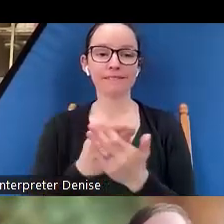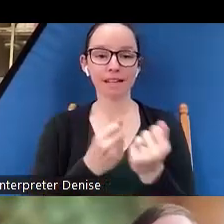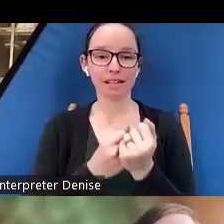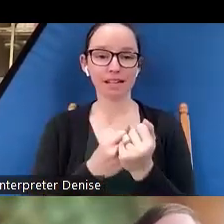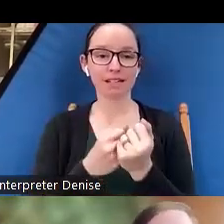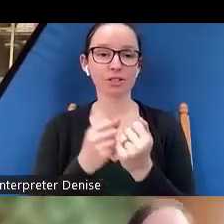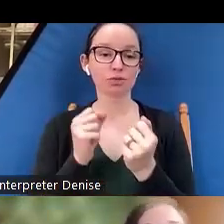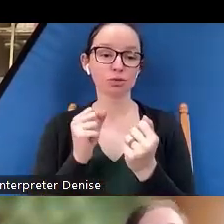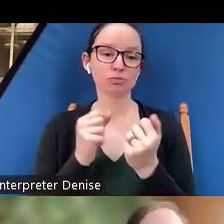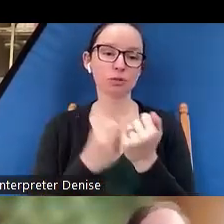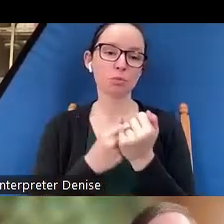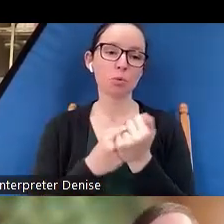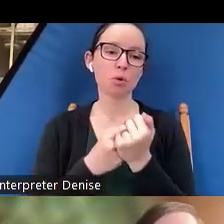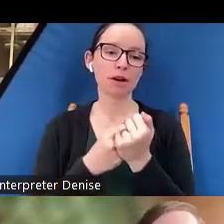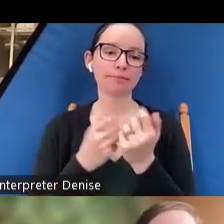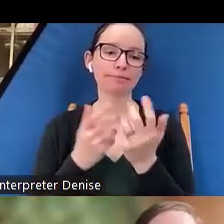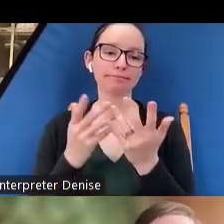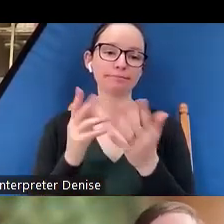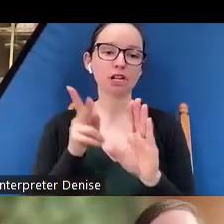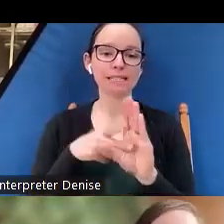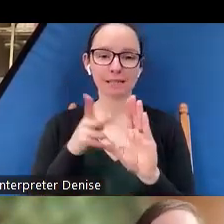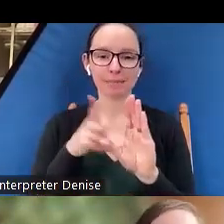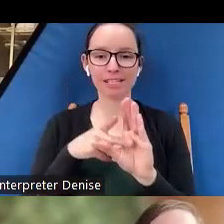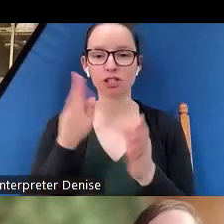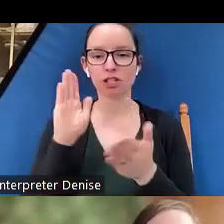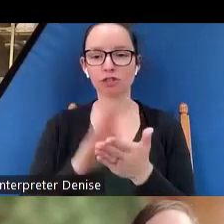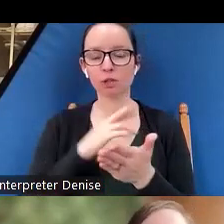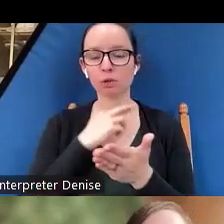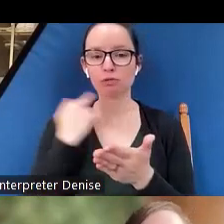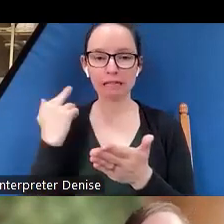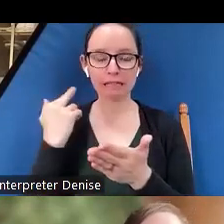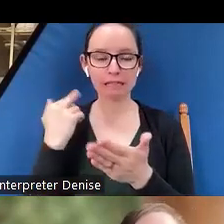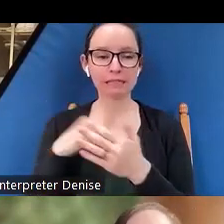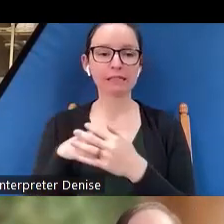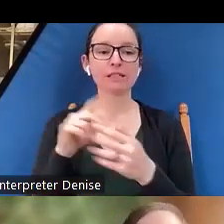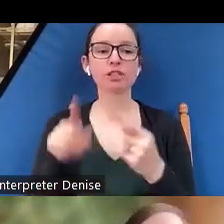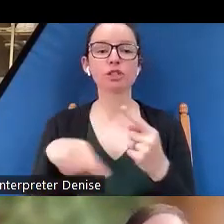So when projects were asking growers to participate with a